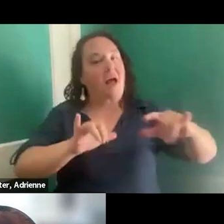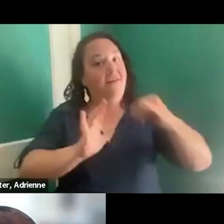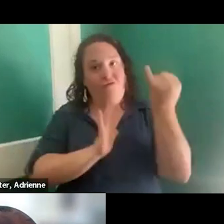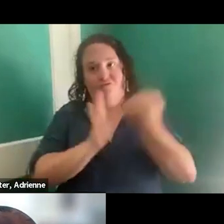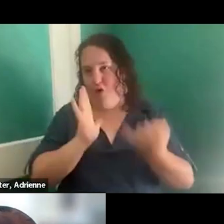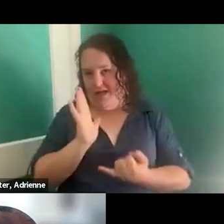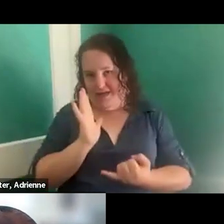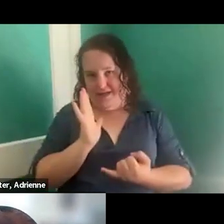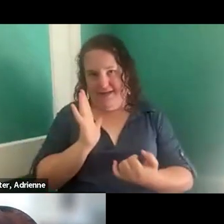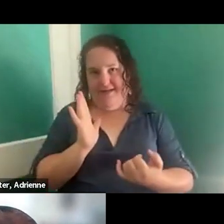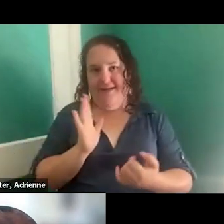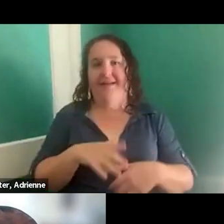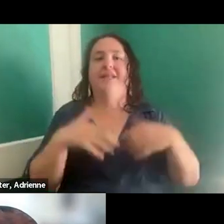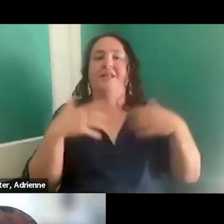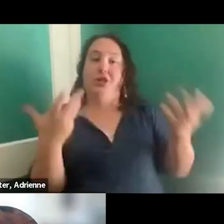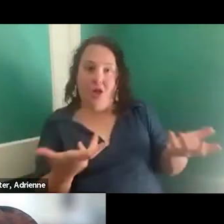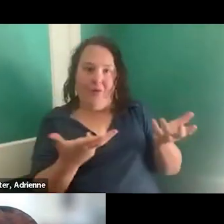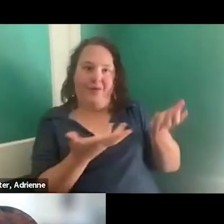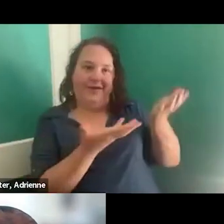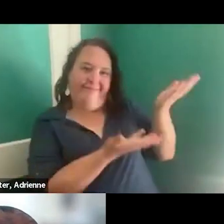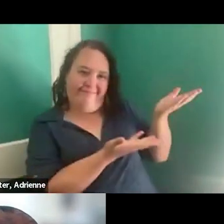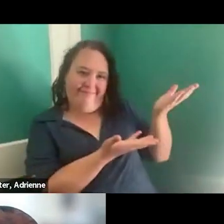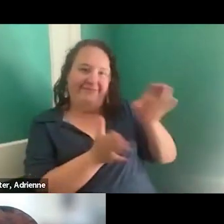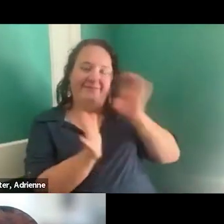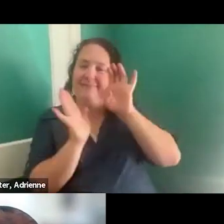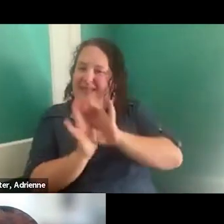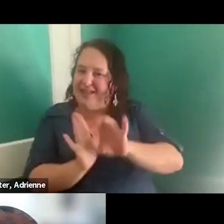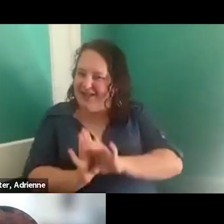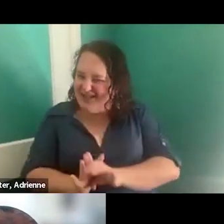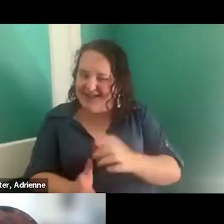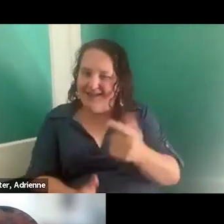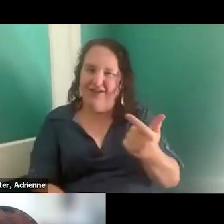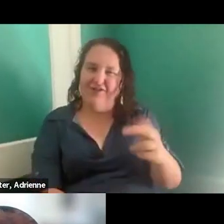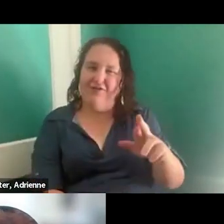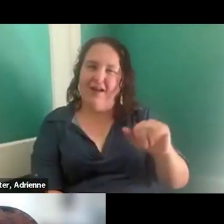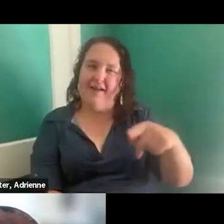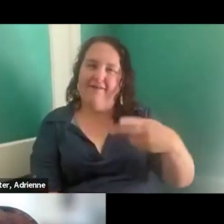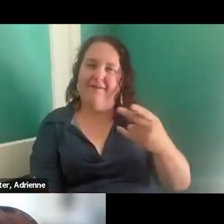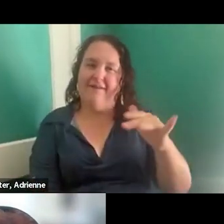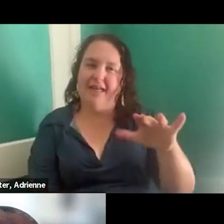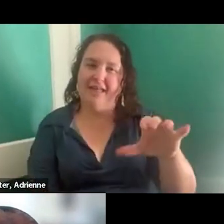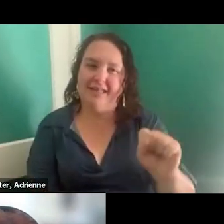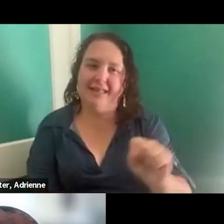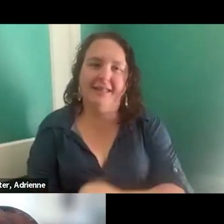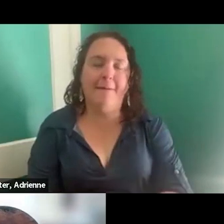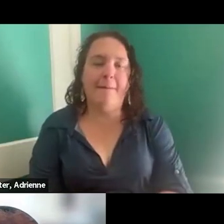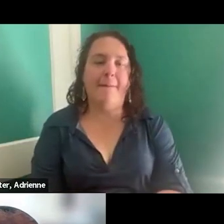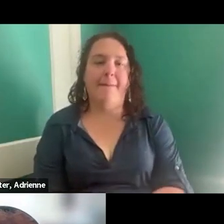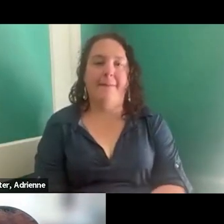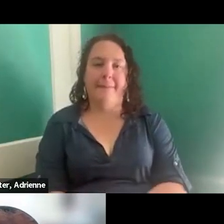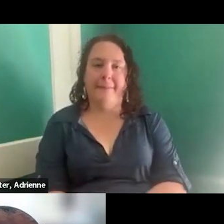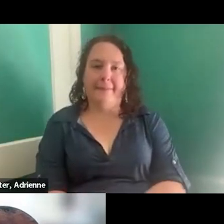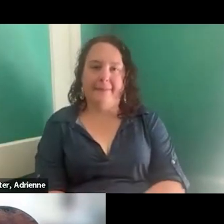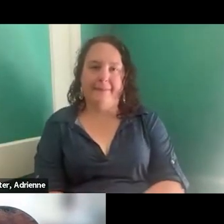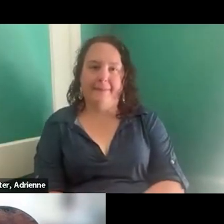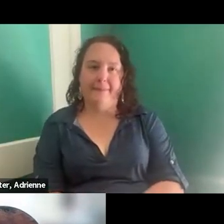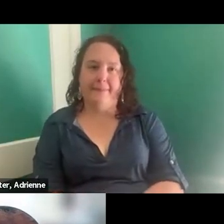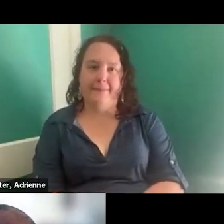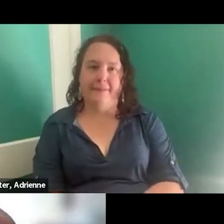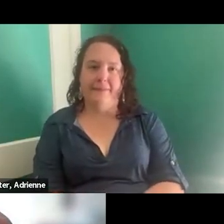So here we are. Now study this at your leisure.